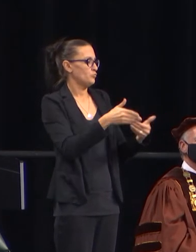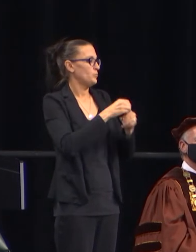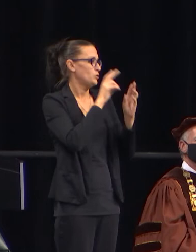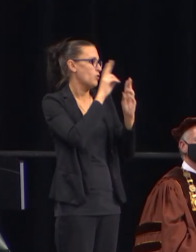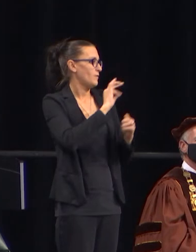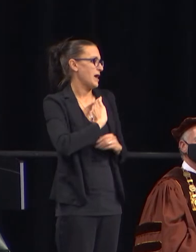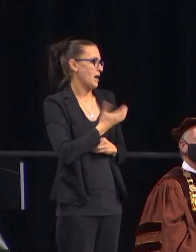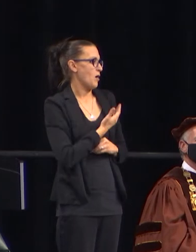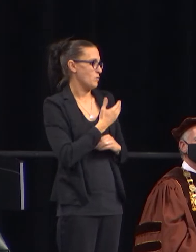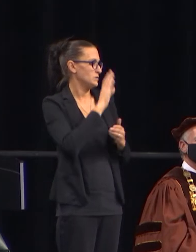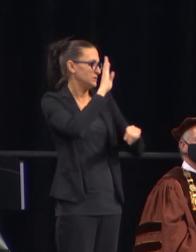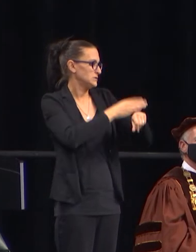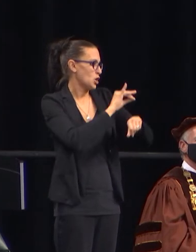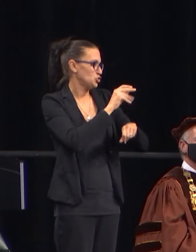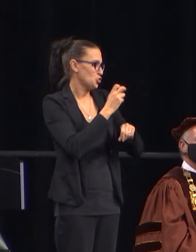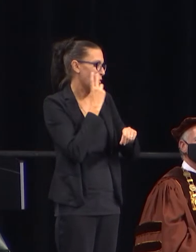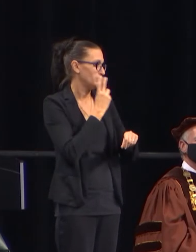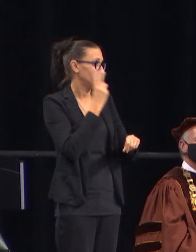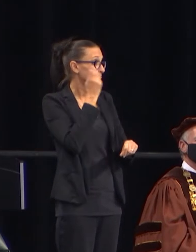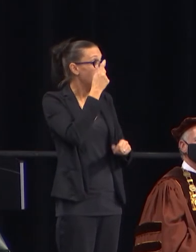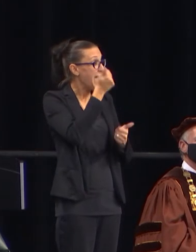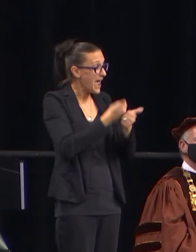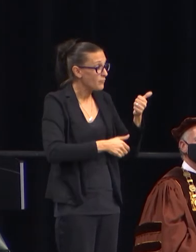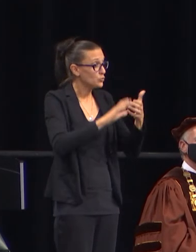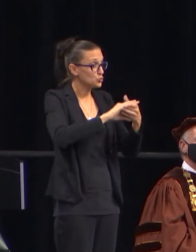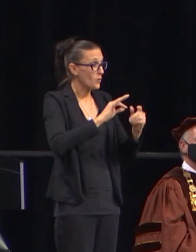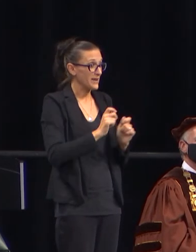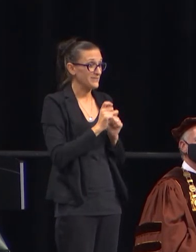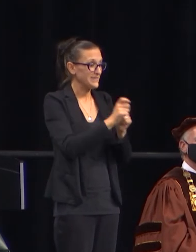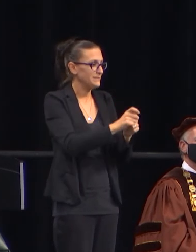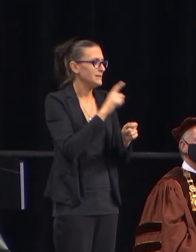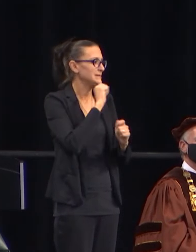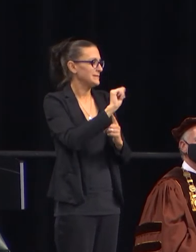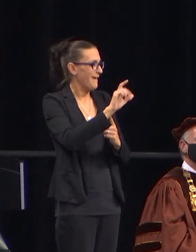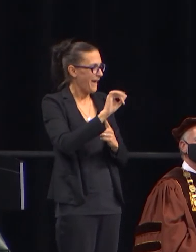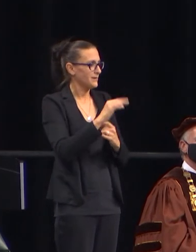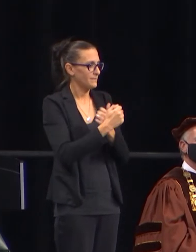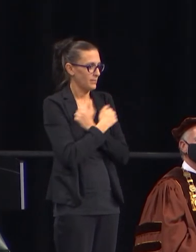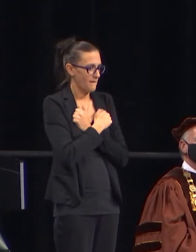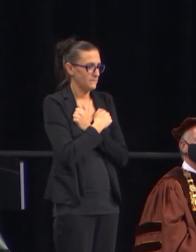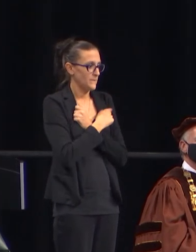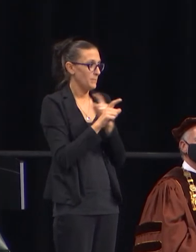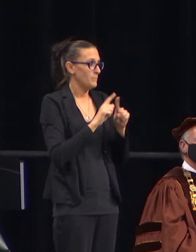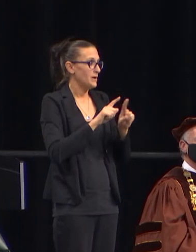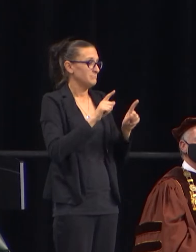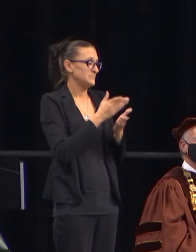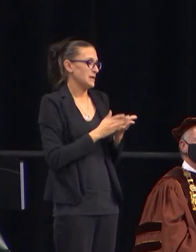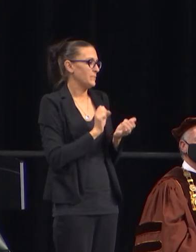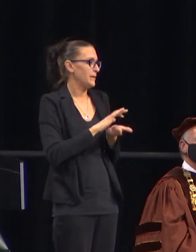You see, every story of giving is an act of love, but some can be more personal than others.